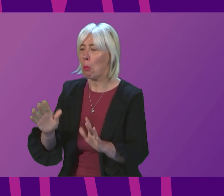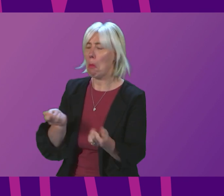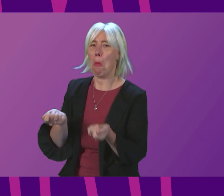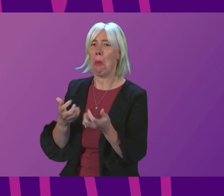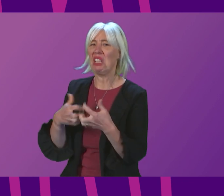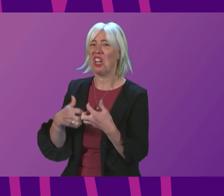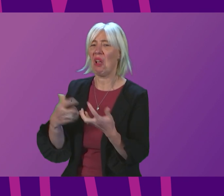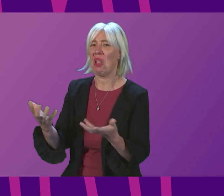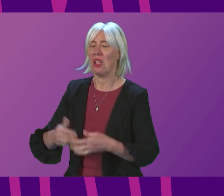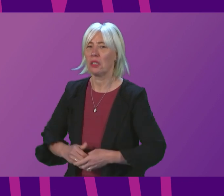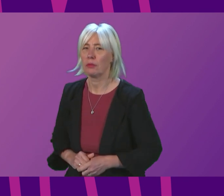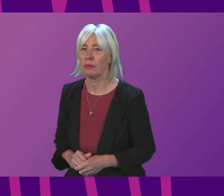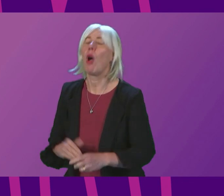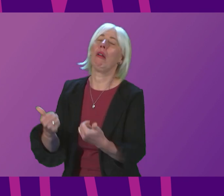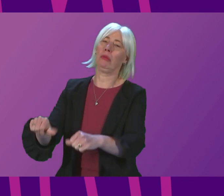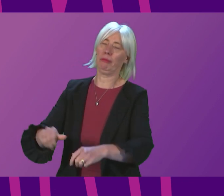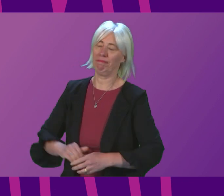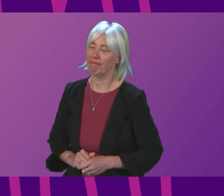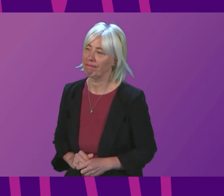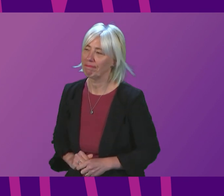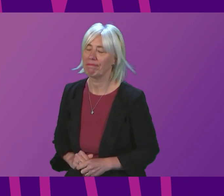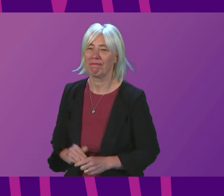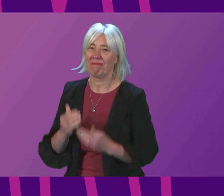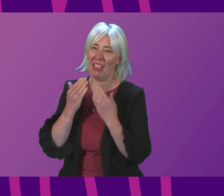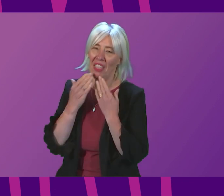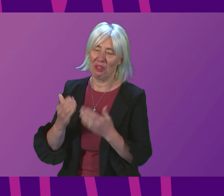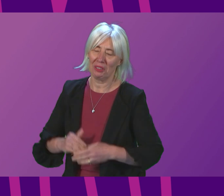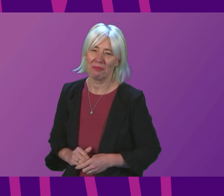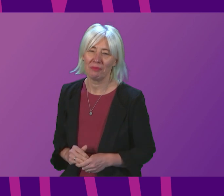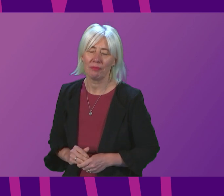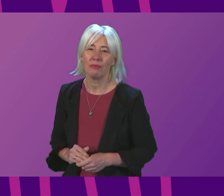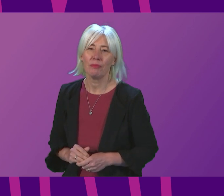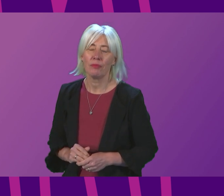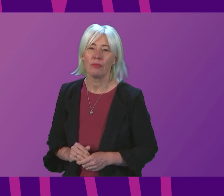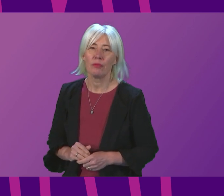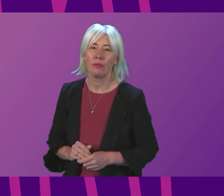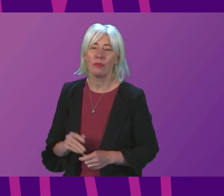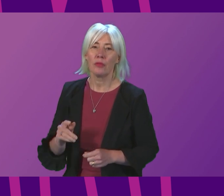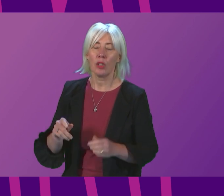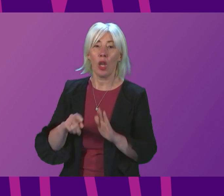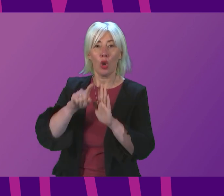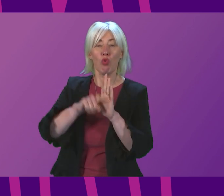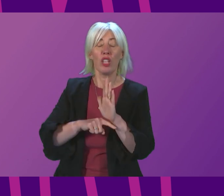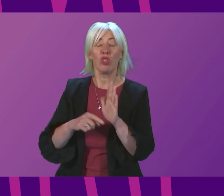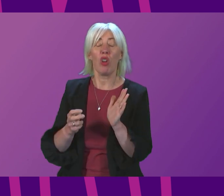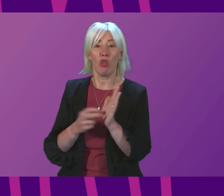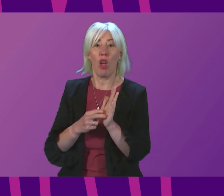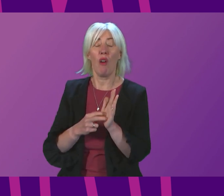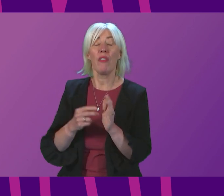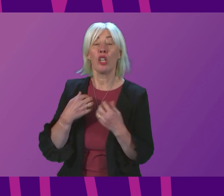There you go. I refer members to my entry in the register of members’ interests, as I am a serving